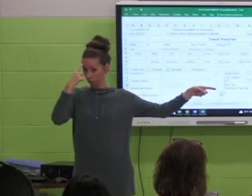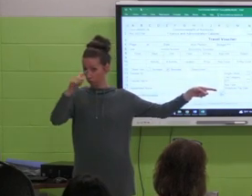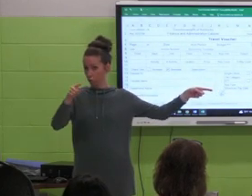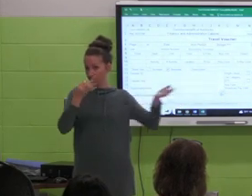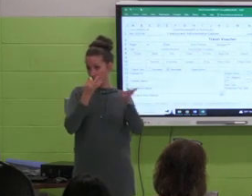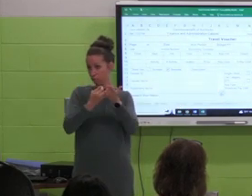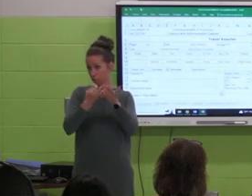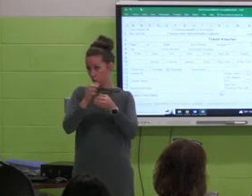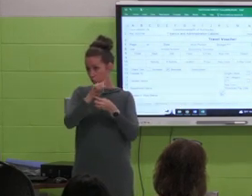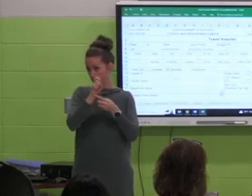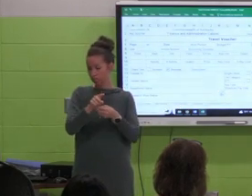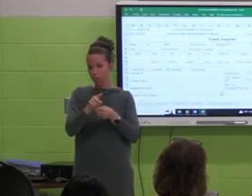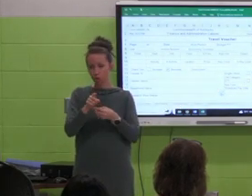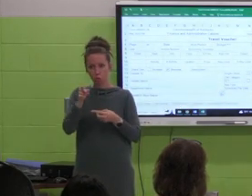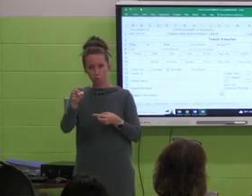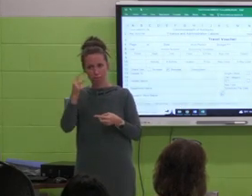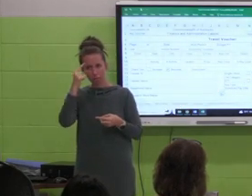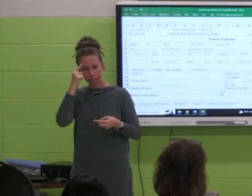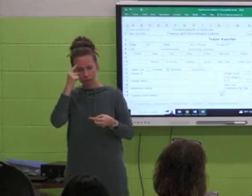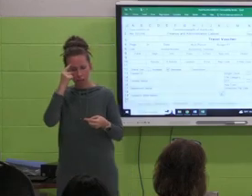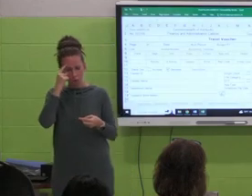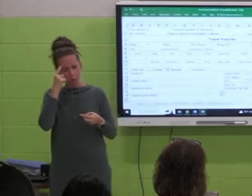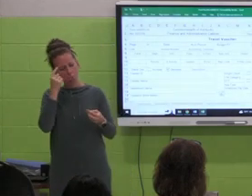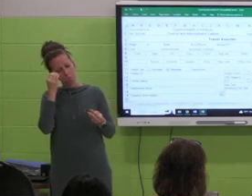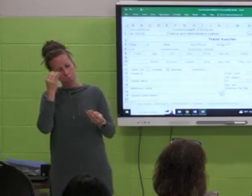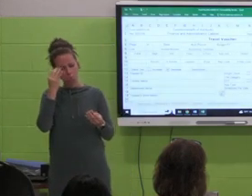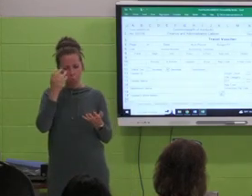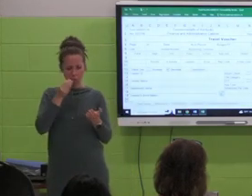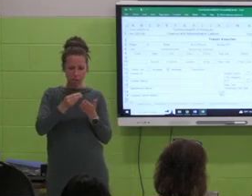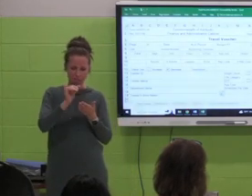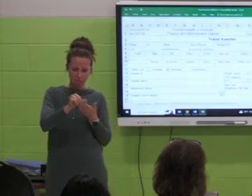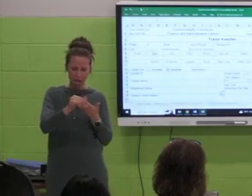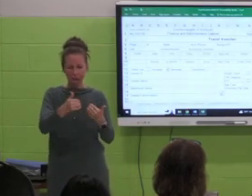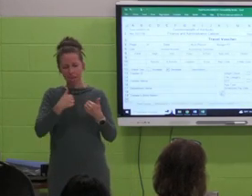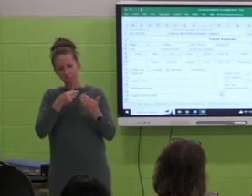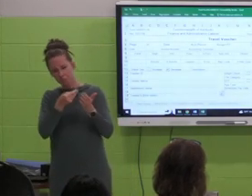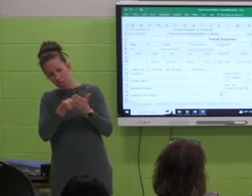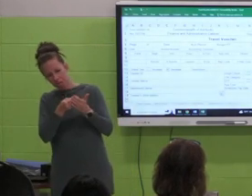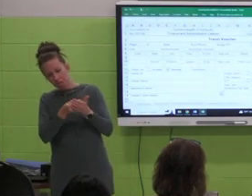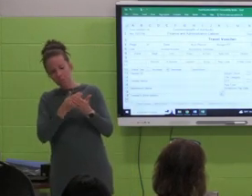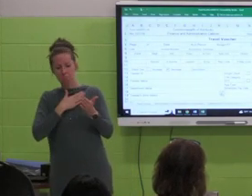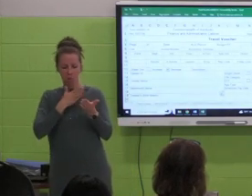assuming you're thinking I think I want to buy this I have the money to buy it on my budget I